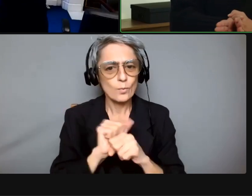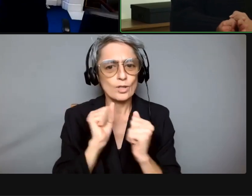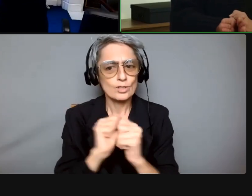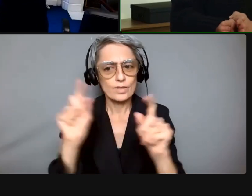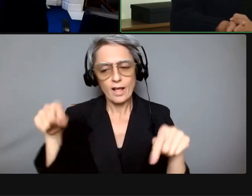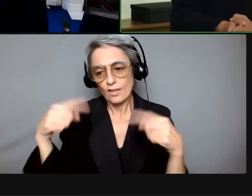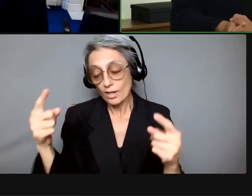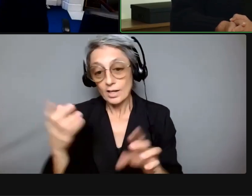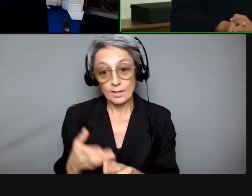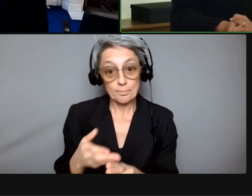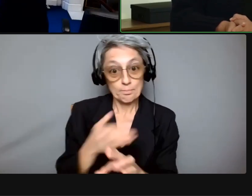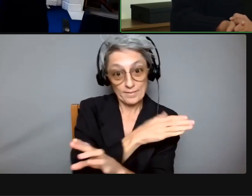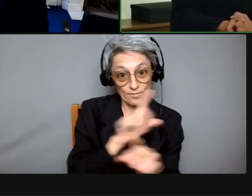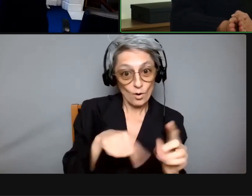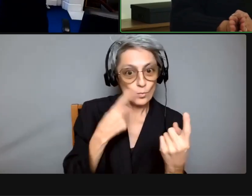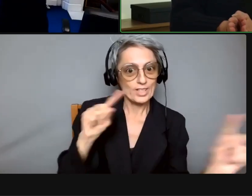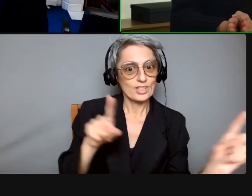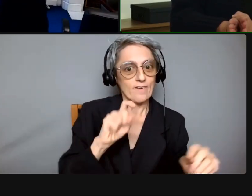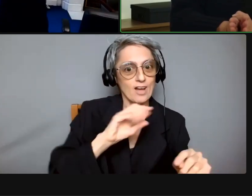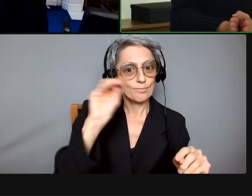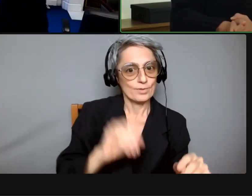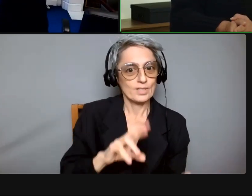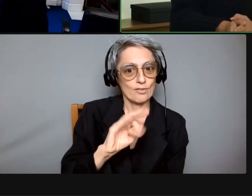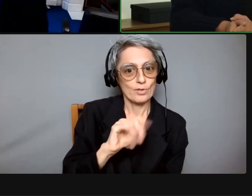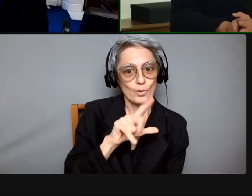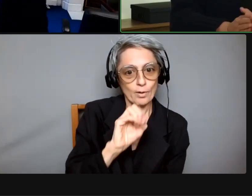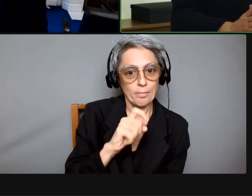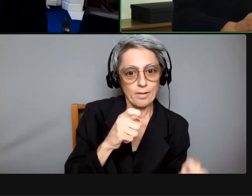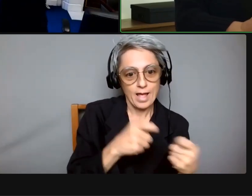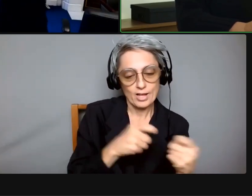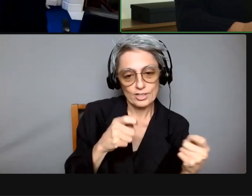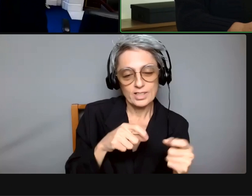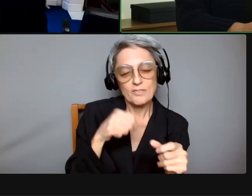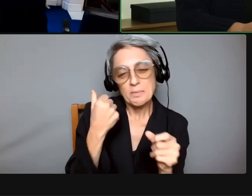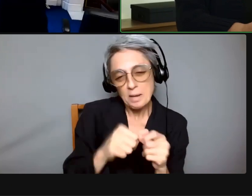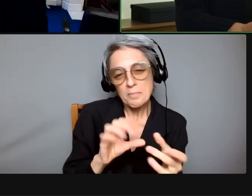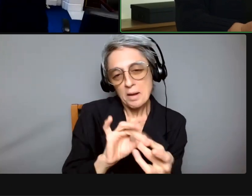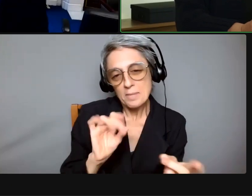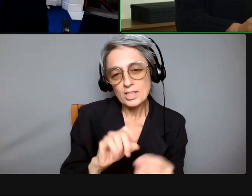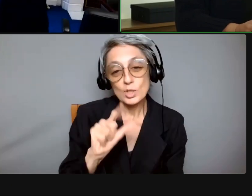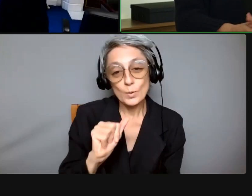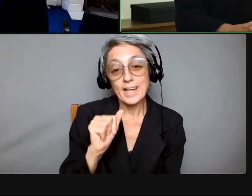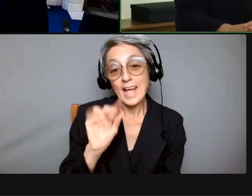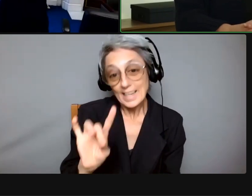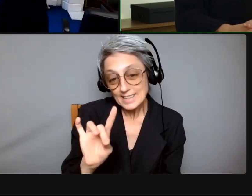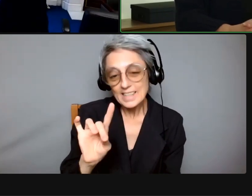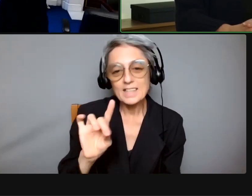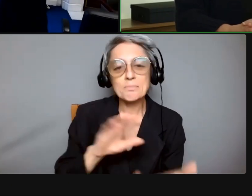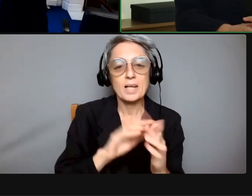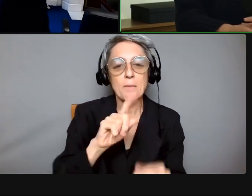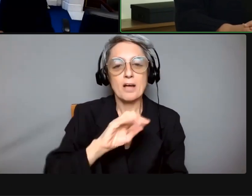So I mentioned we got to 100 percent in 2018, but a couple of years before that we started working